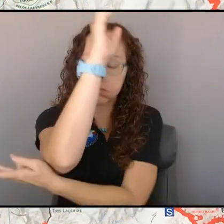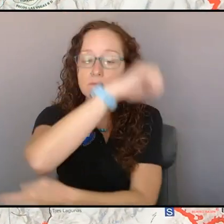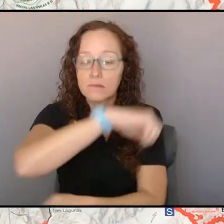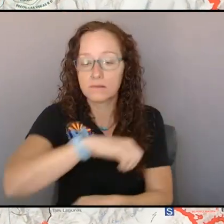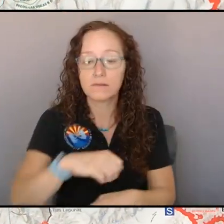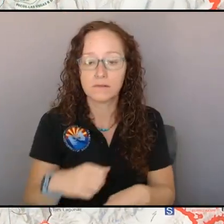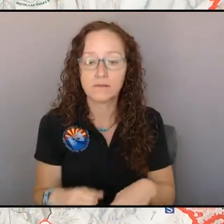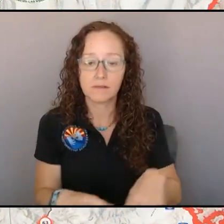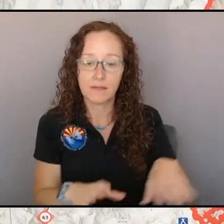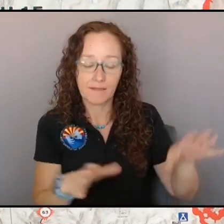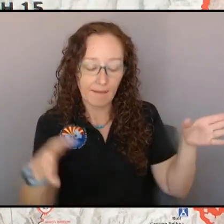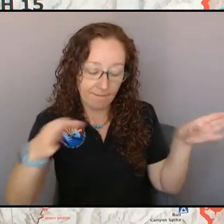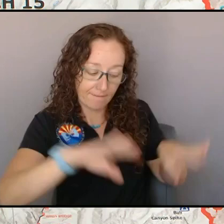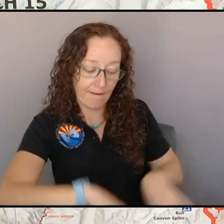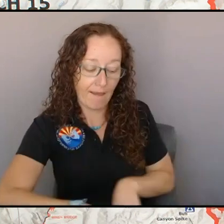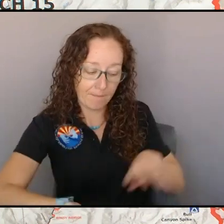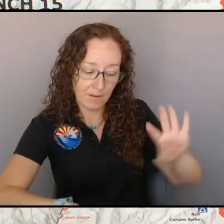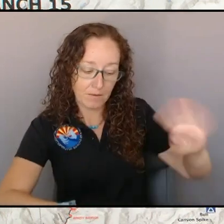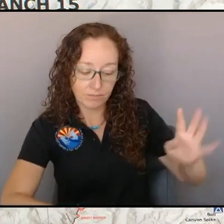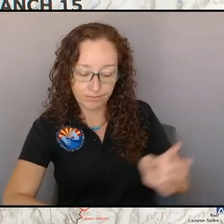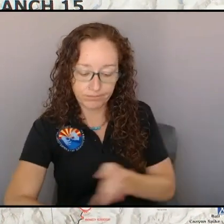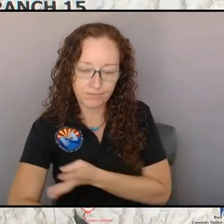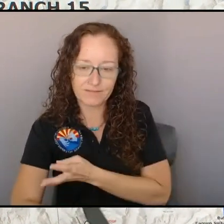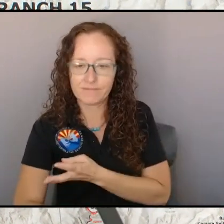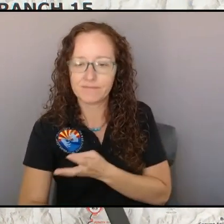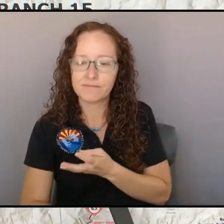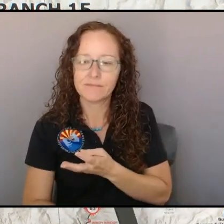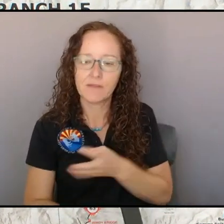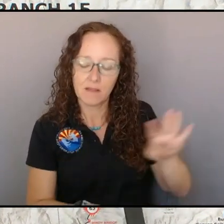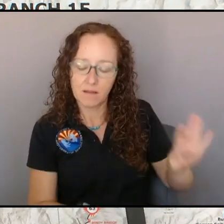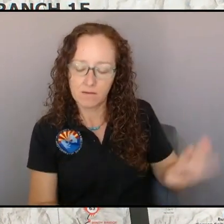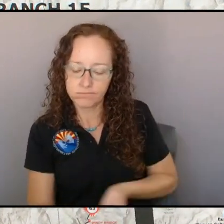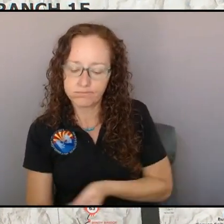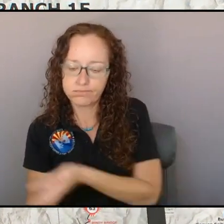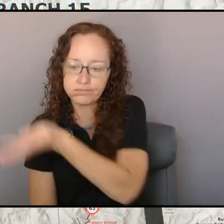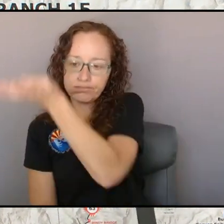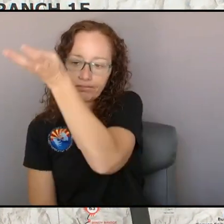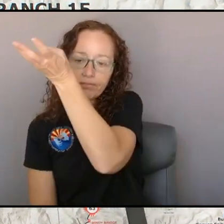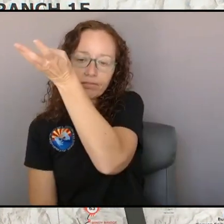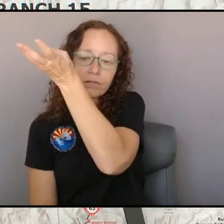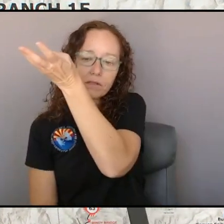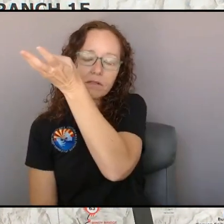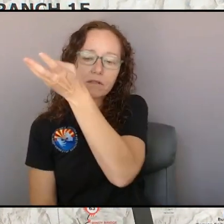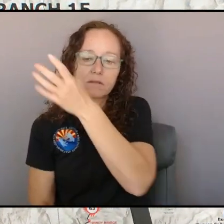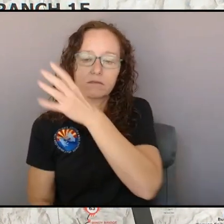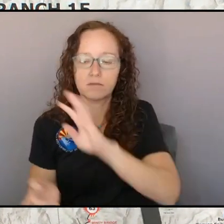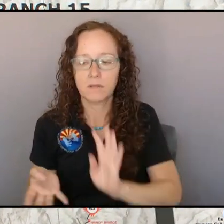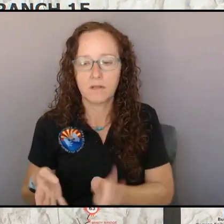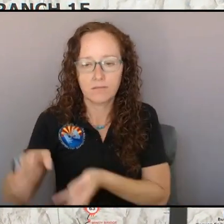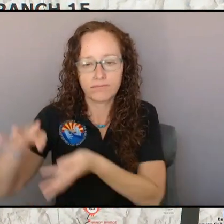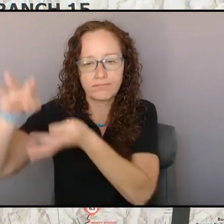a little bit off map, and they'll turn a little bit more southerly as we get into the Pecos River Valley. But what's